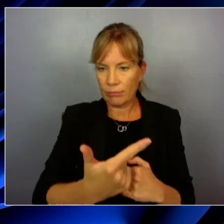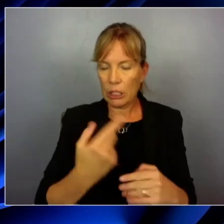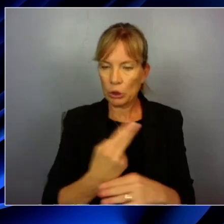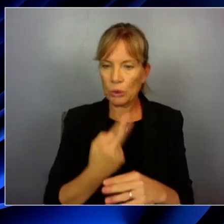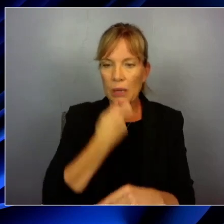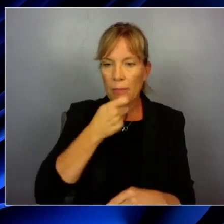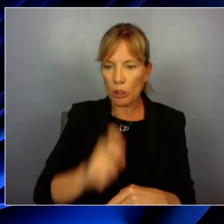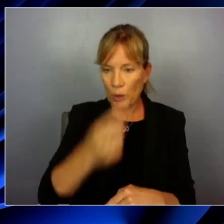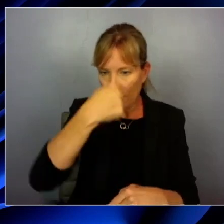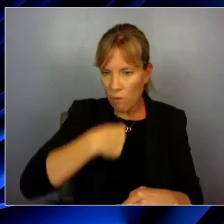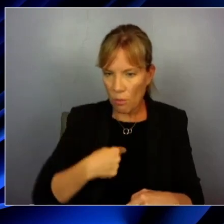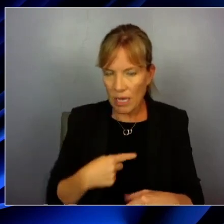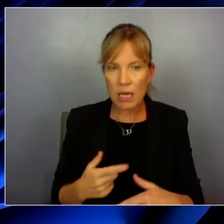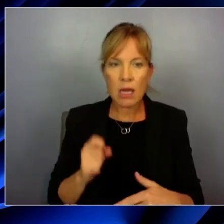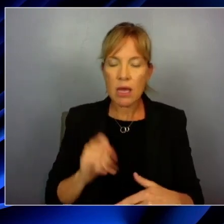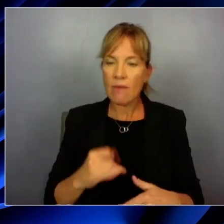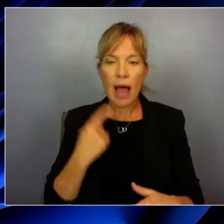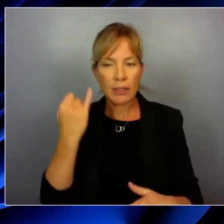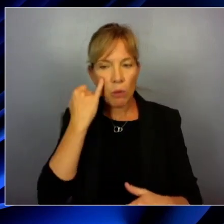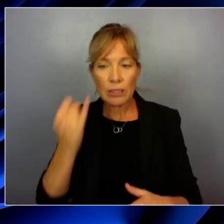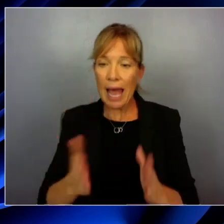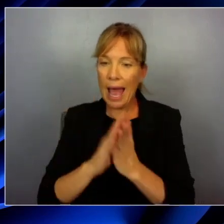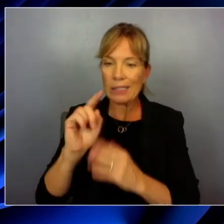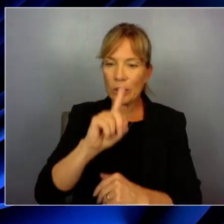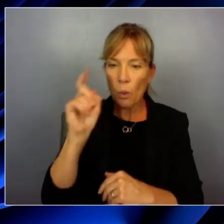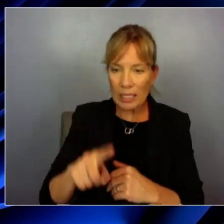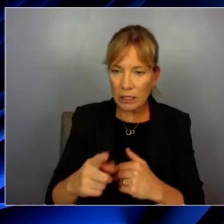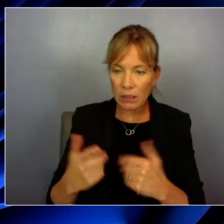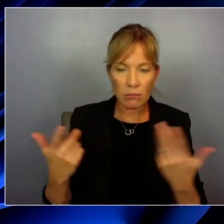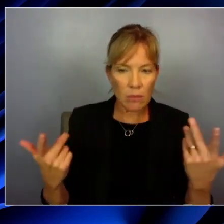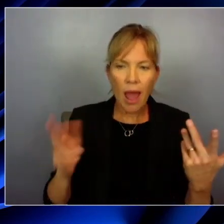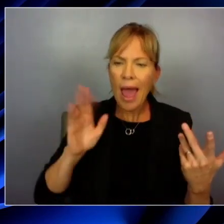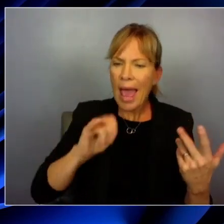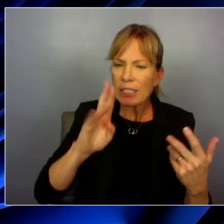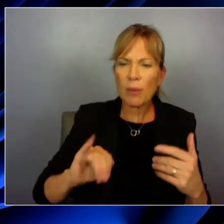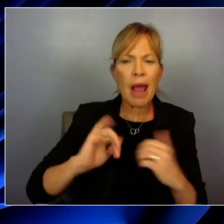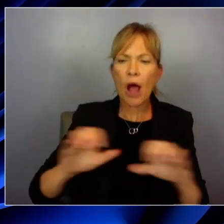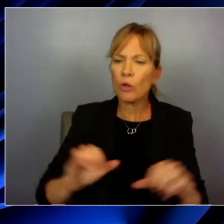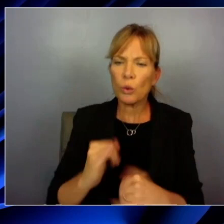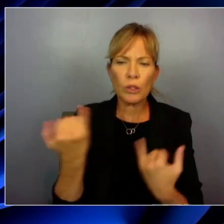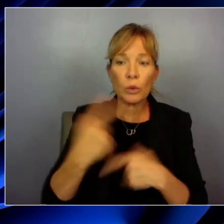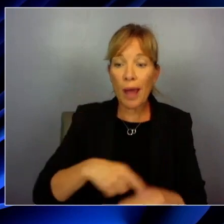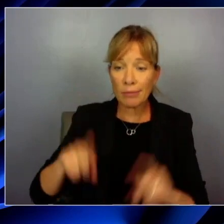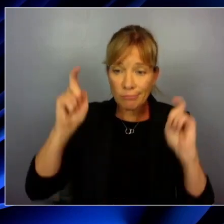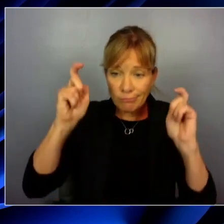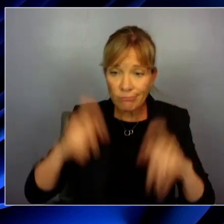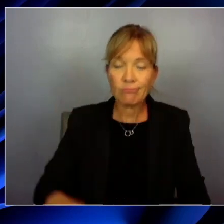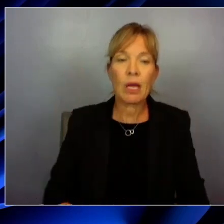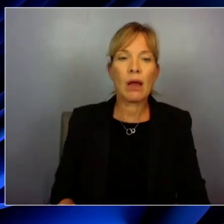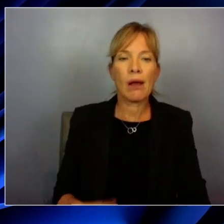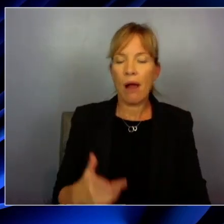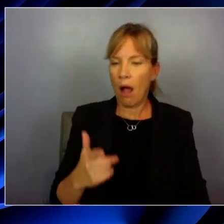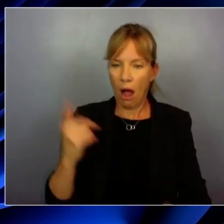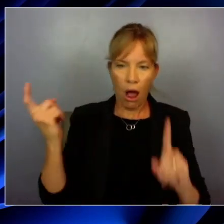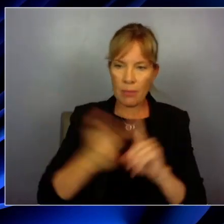and so if I was to ask a question. Hey Jeremy, how you doing today? Then I will see that it auto